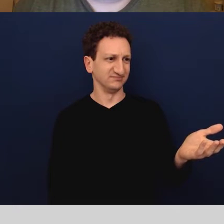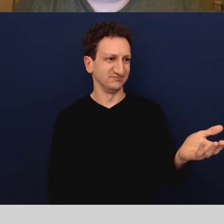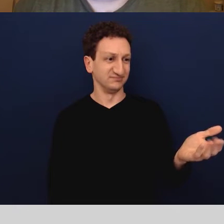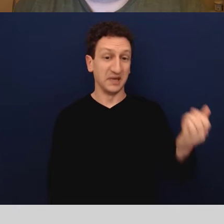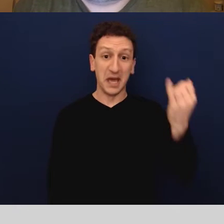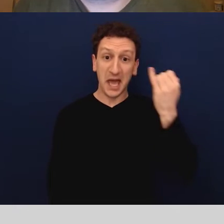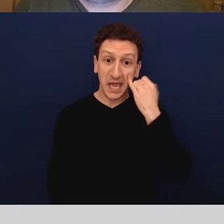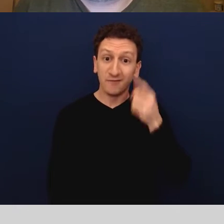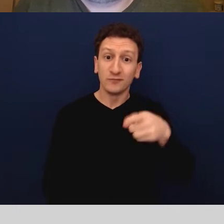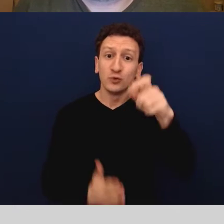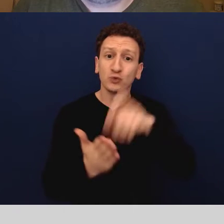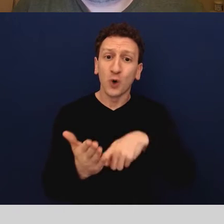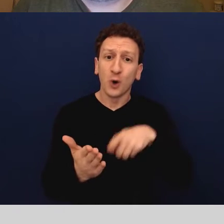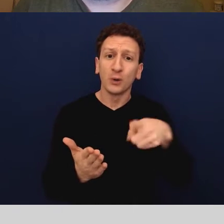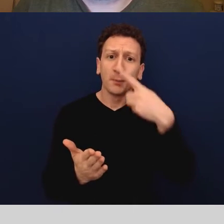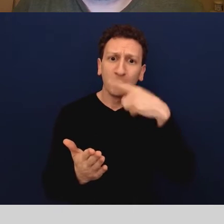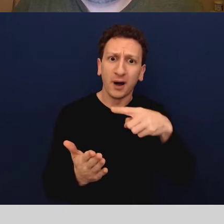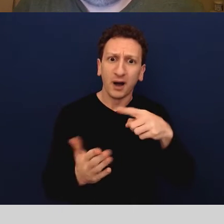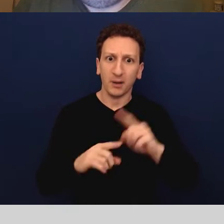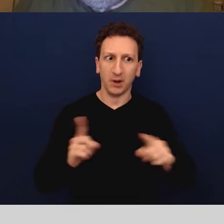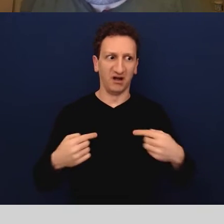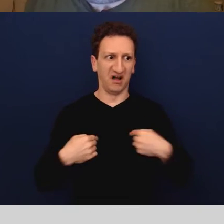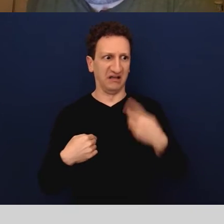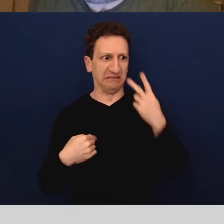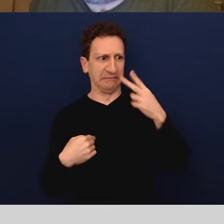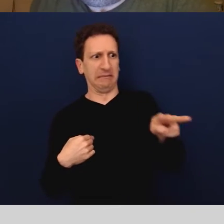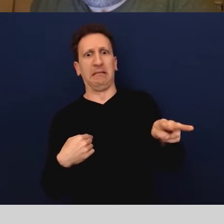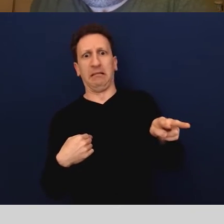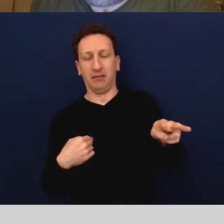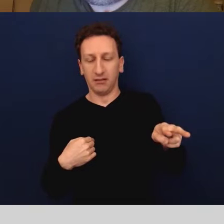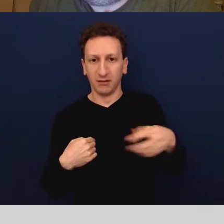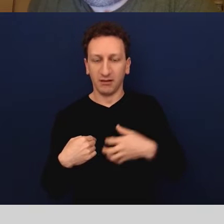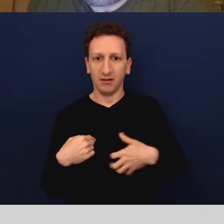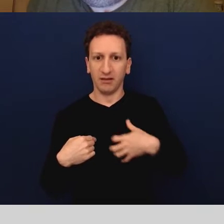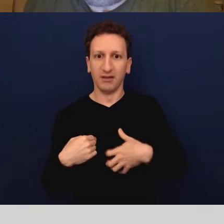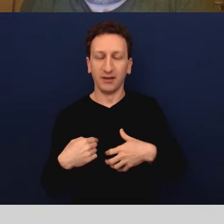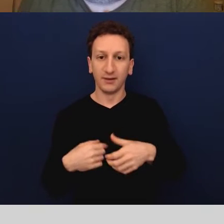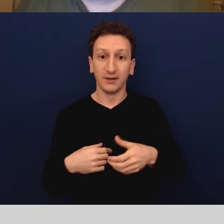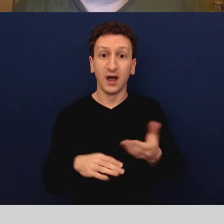It only its implement could love. The previous one, had an ugly implementation